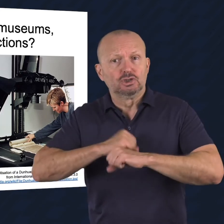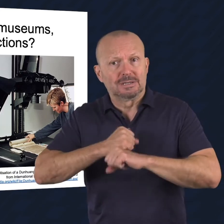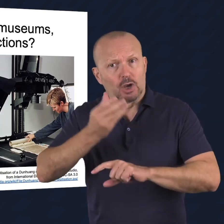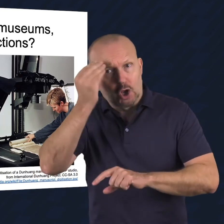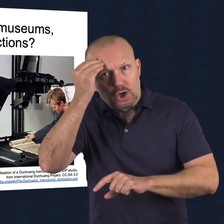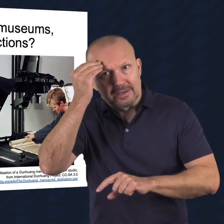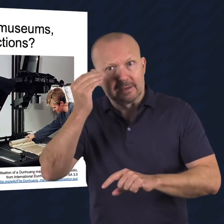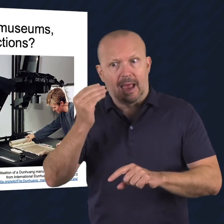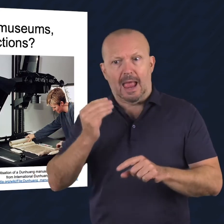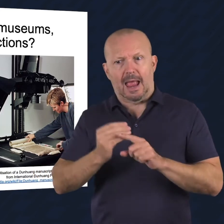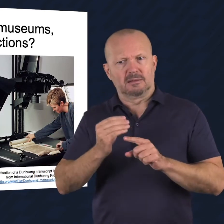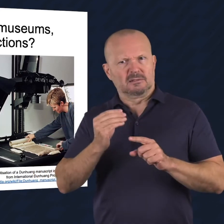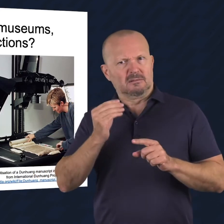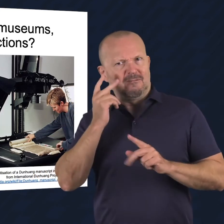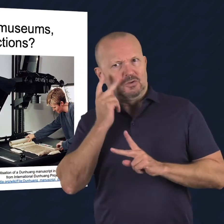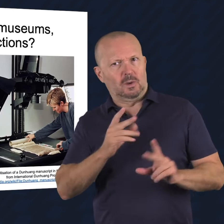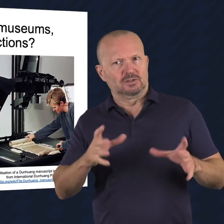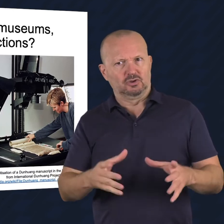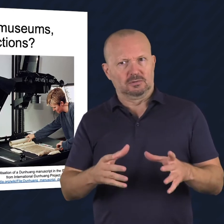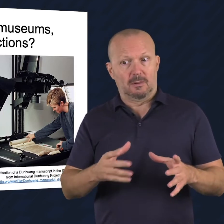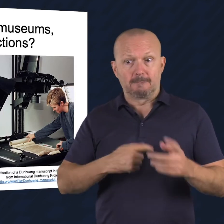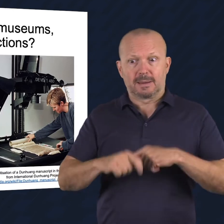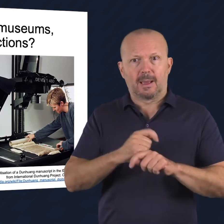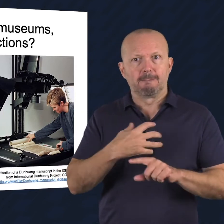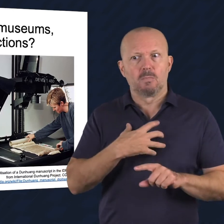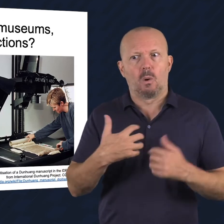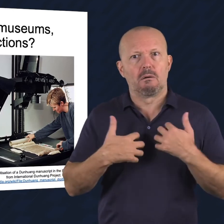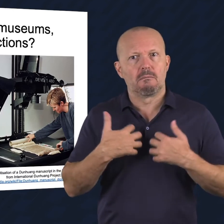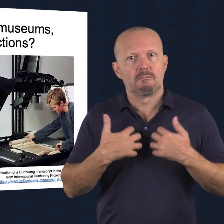and computer vision become more usable and accessible to wider audiences.